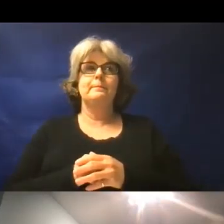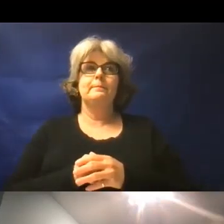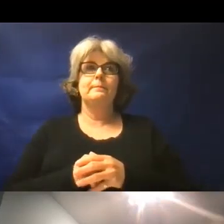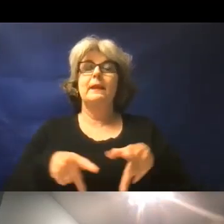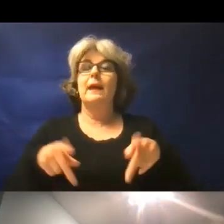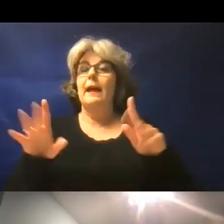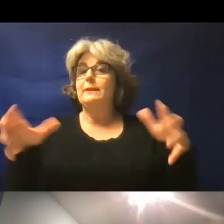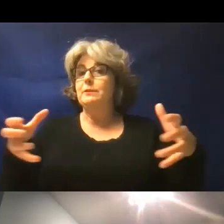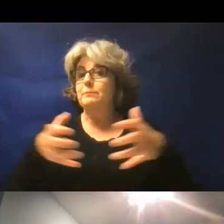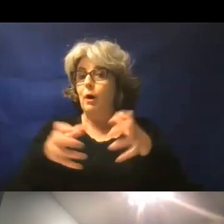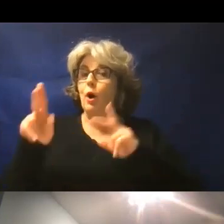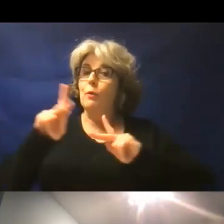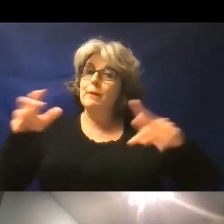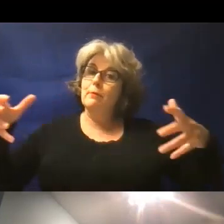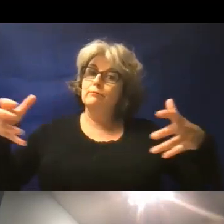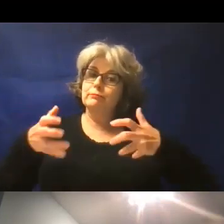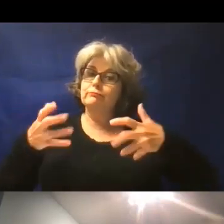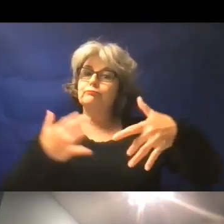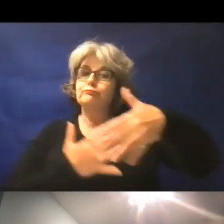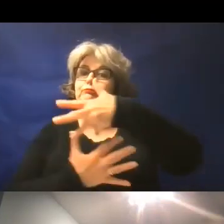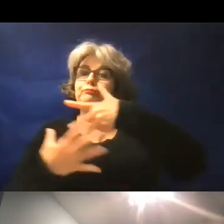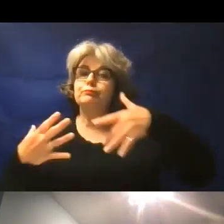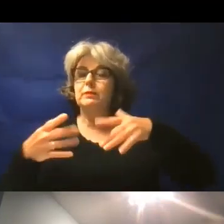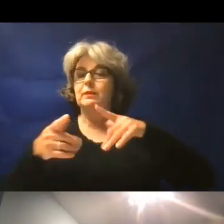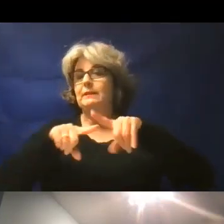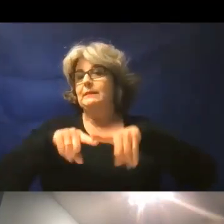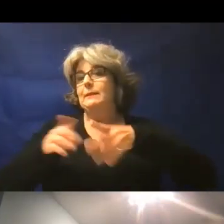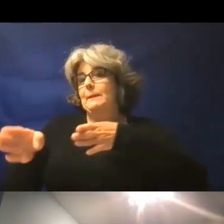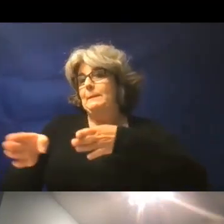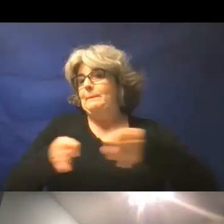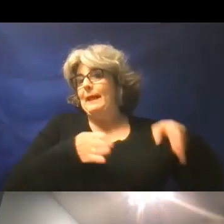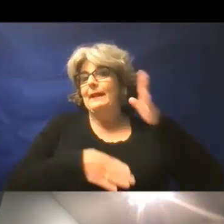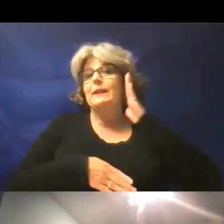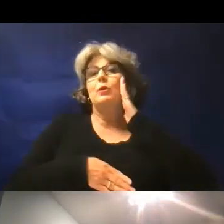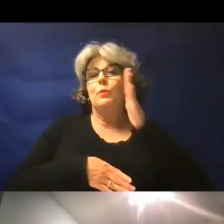gatherings and obviously sort of planning with flexibility for any public health and safety